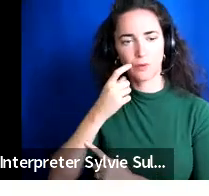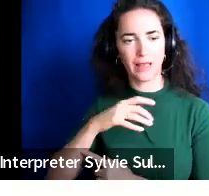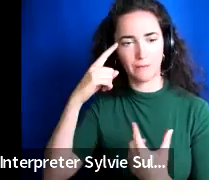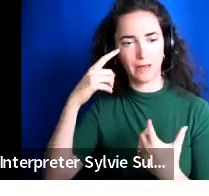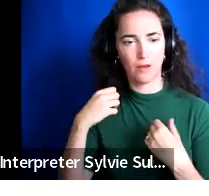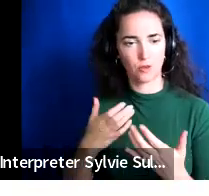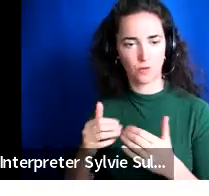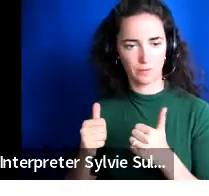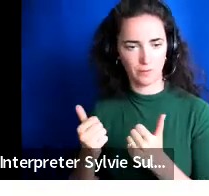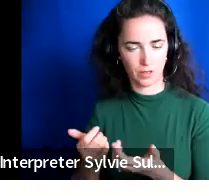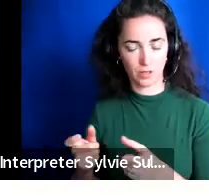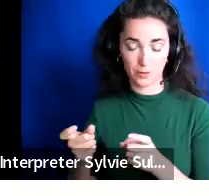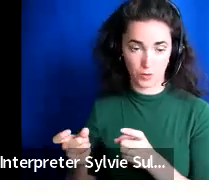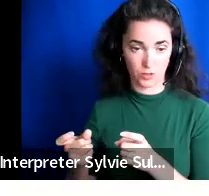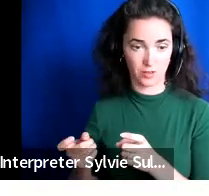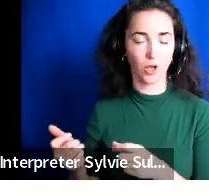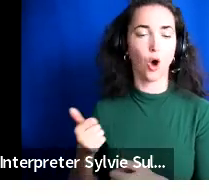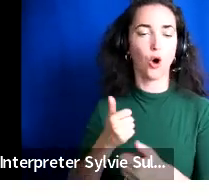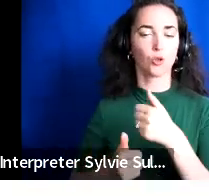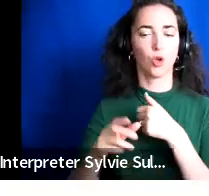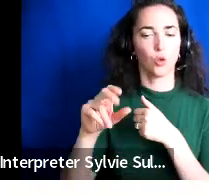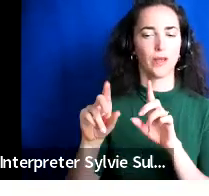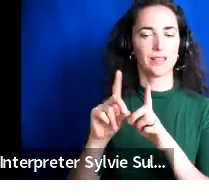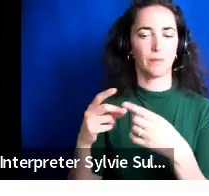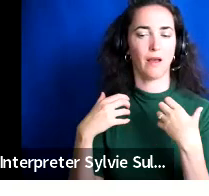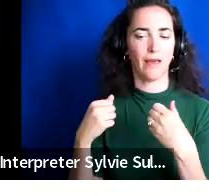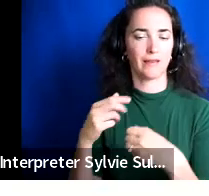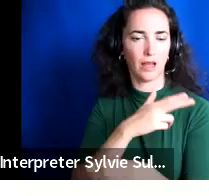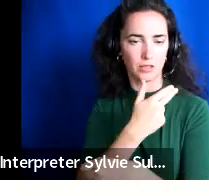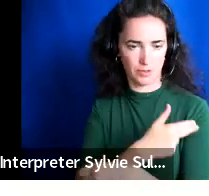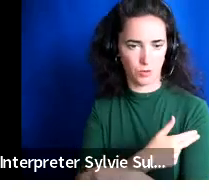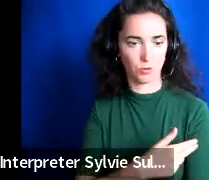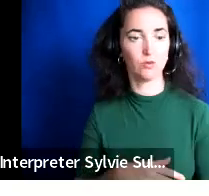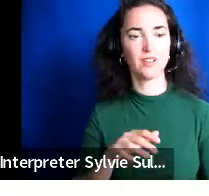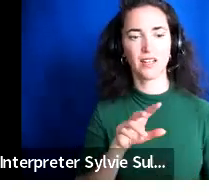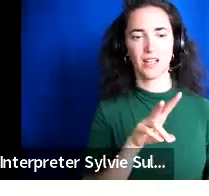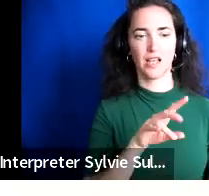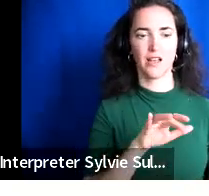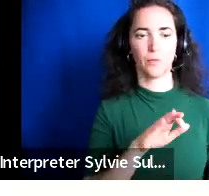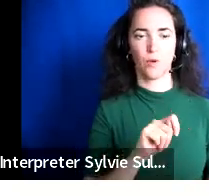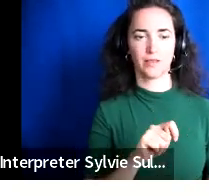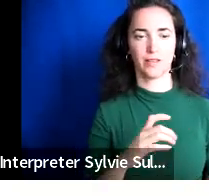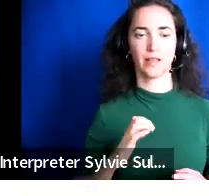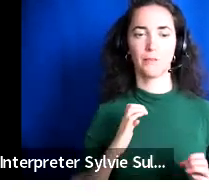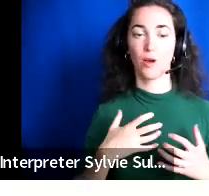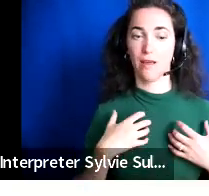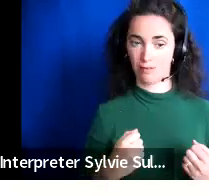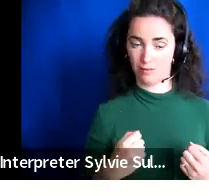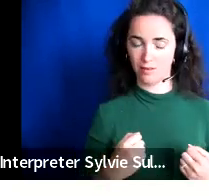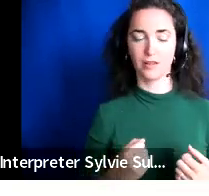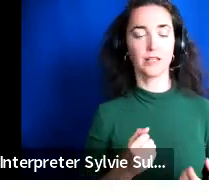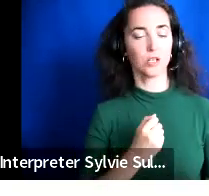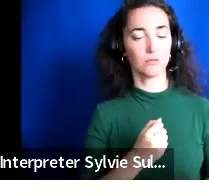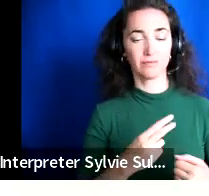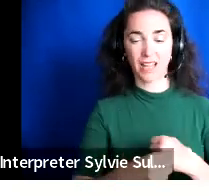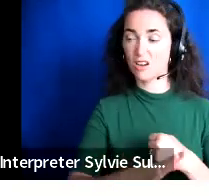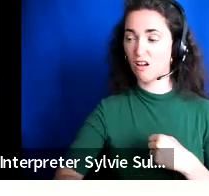Us. Department of Health and Hospitals. So vibrant emotional health currently provides the following support to national network for call prices, crisis call centers.